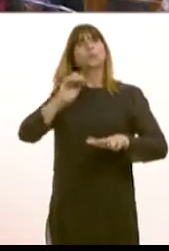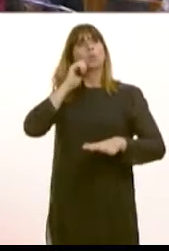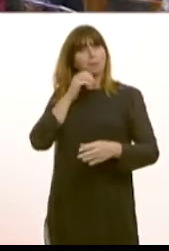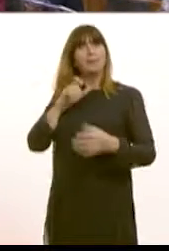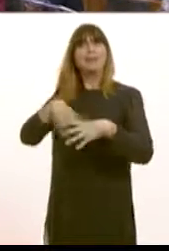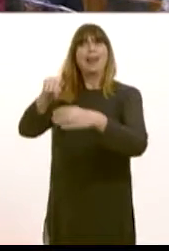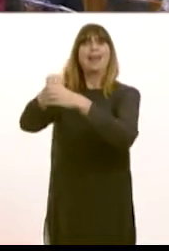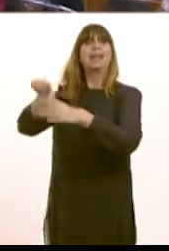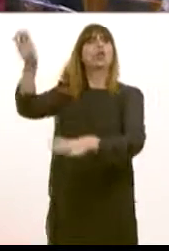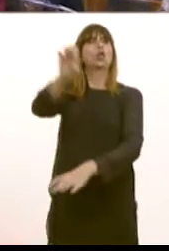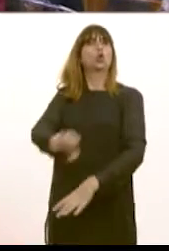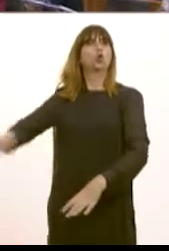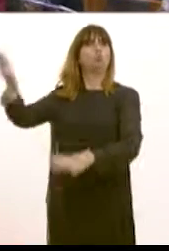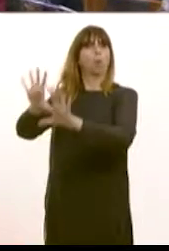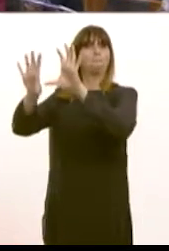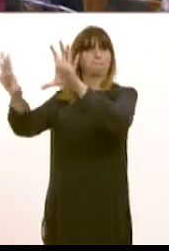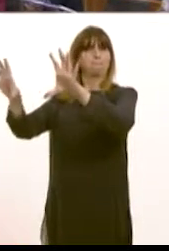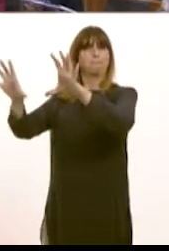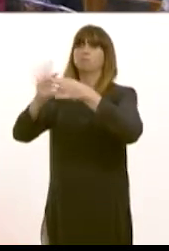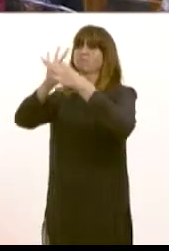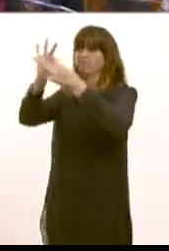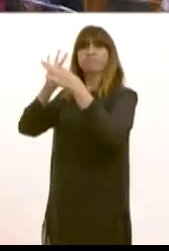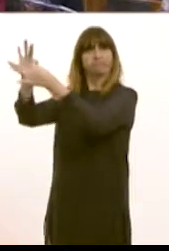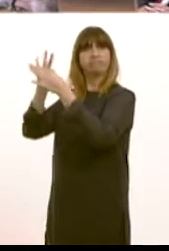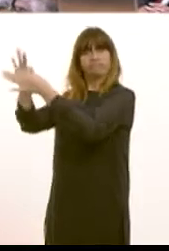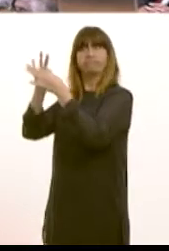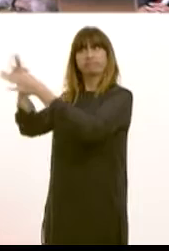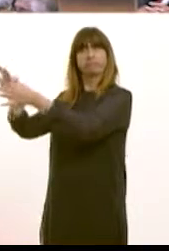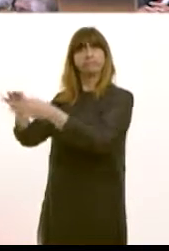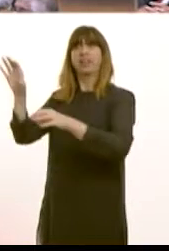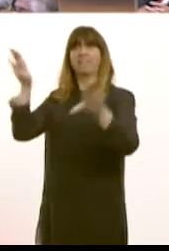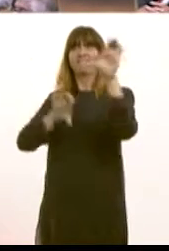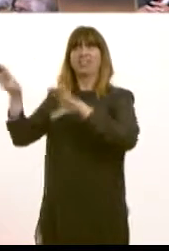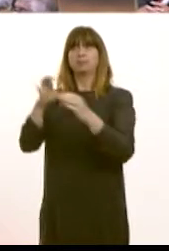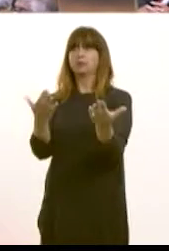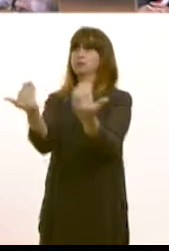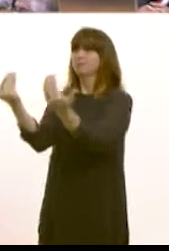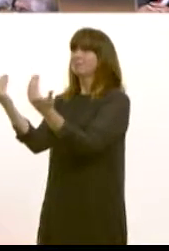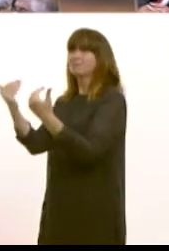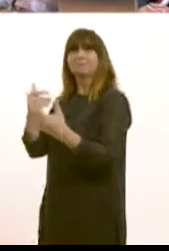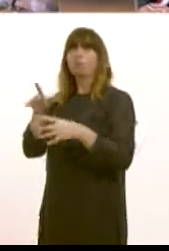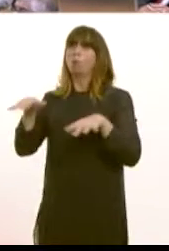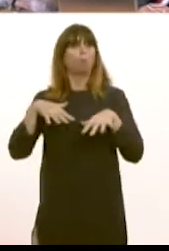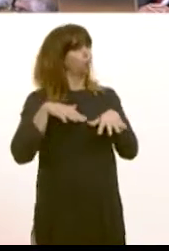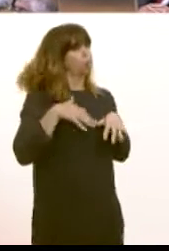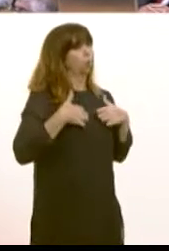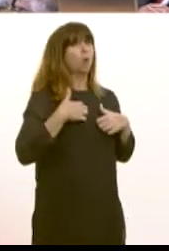a Wales that looks outwards and continues to be successful in attracting Investment. Thatís the message I took to the US last week.